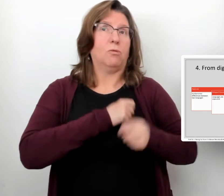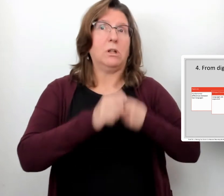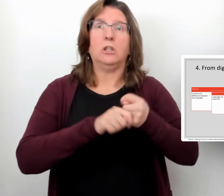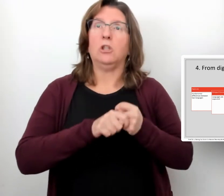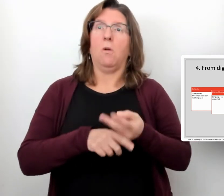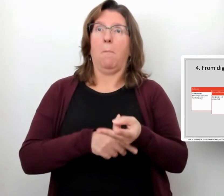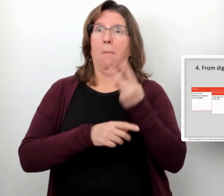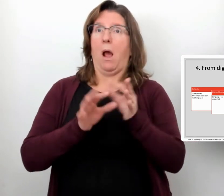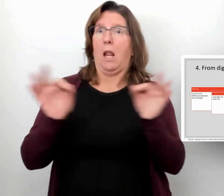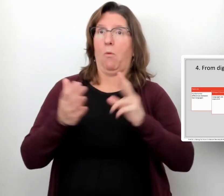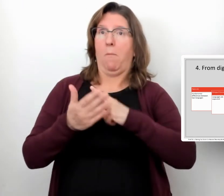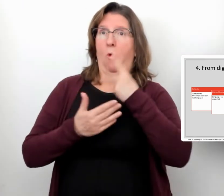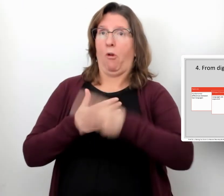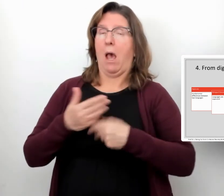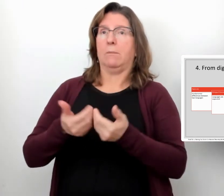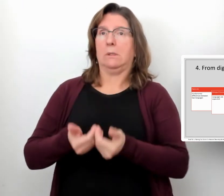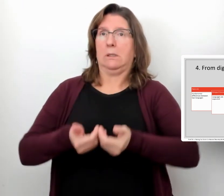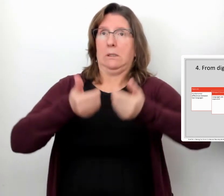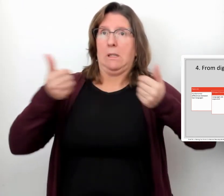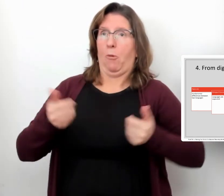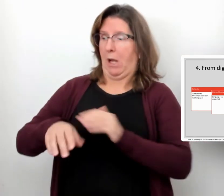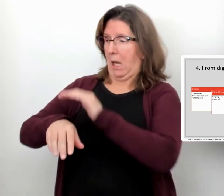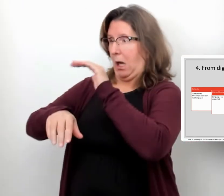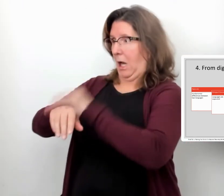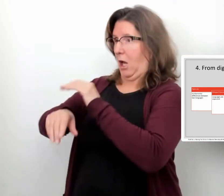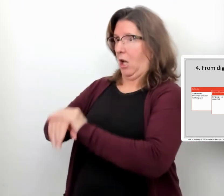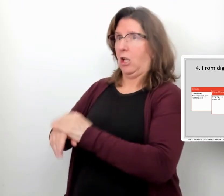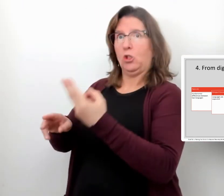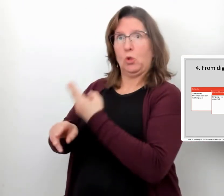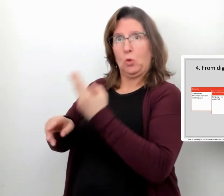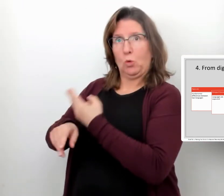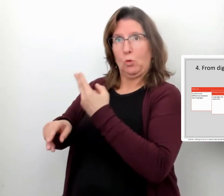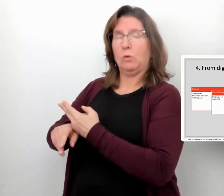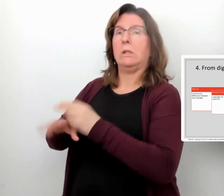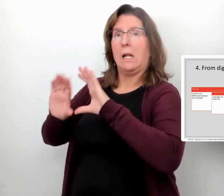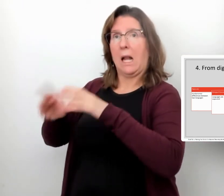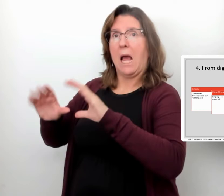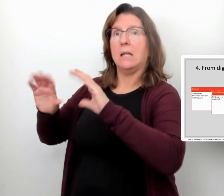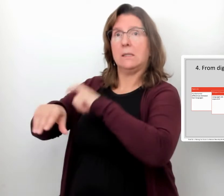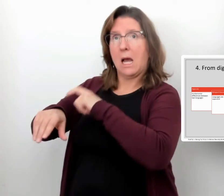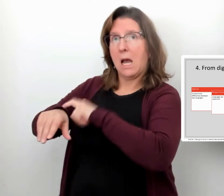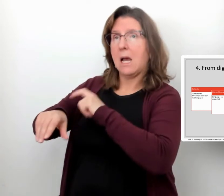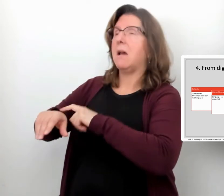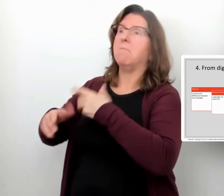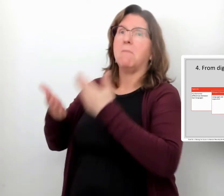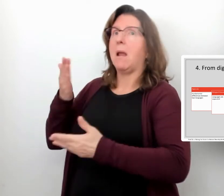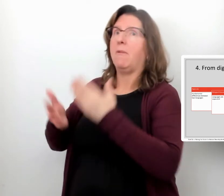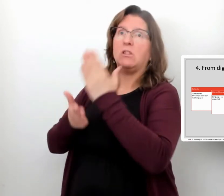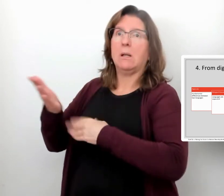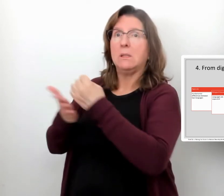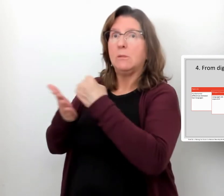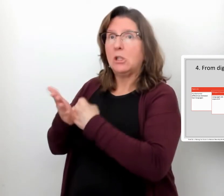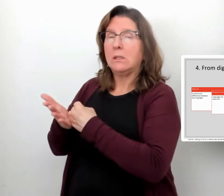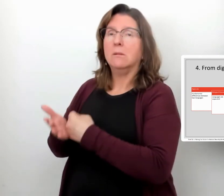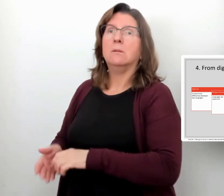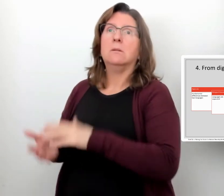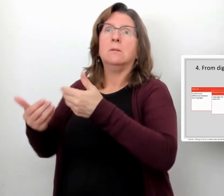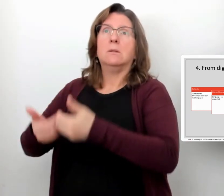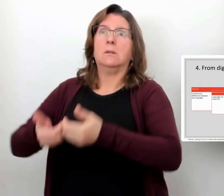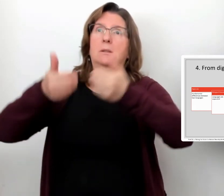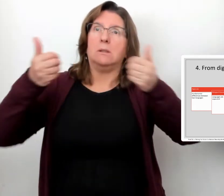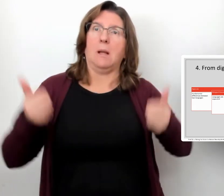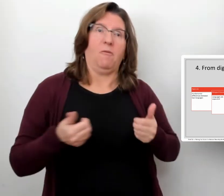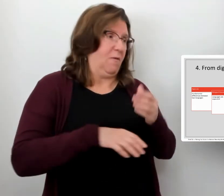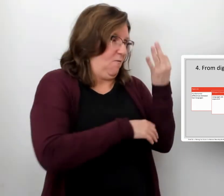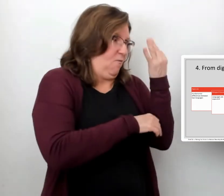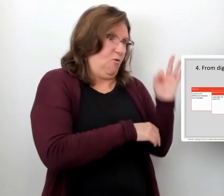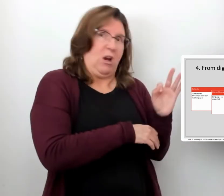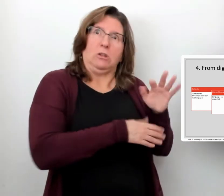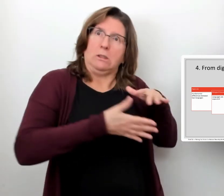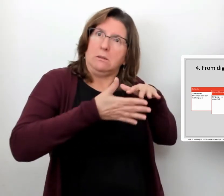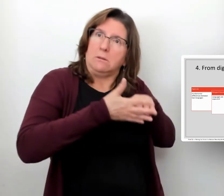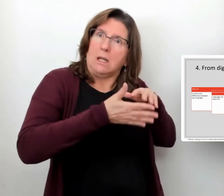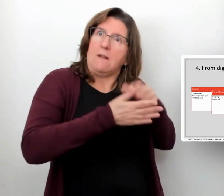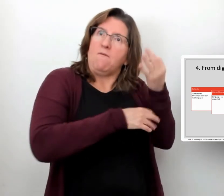Traditional bilingual programming has separated the 'use' of the language - - - perhaps by subject or teacher or room.